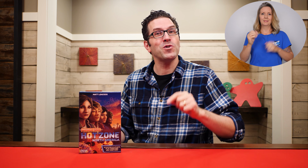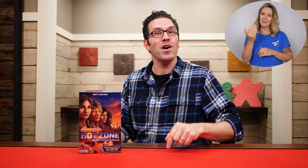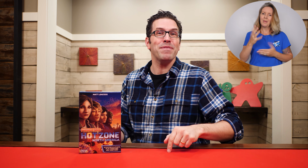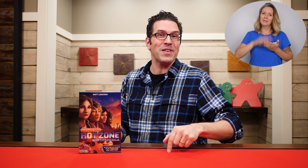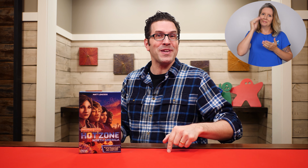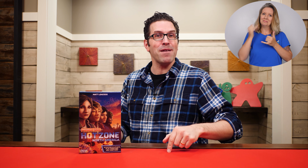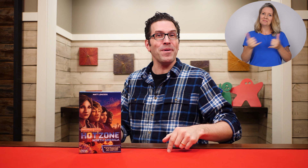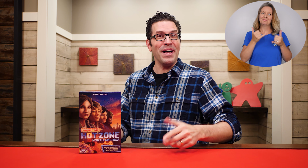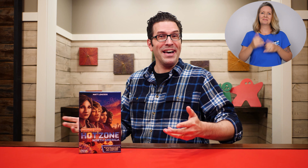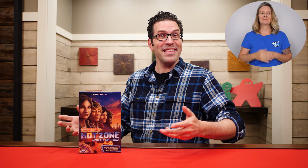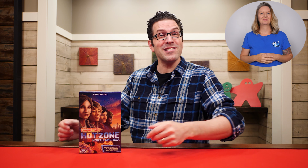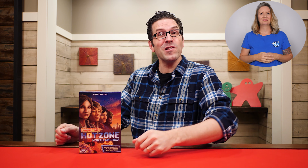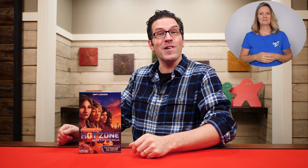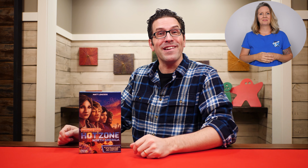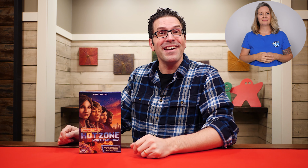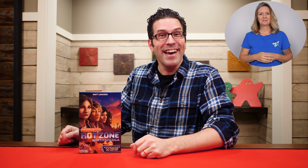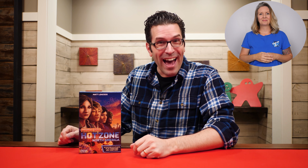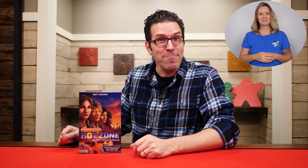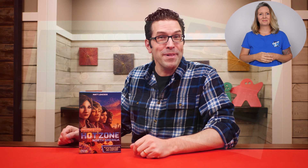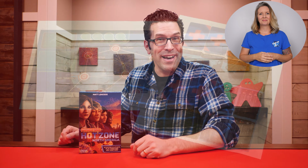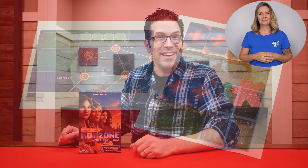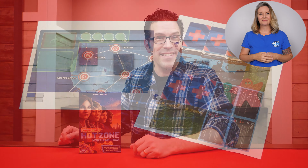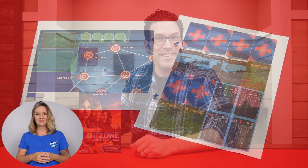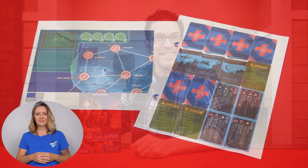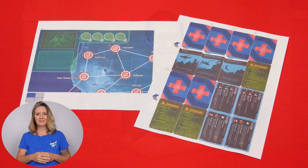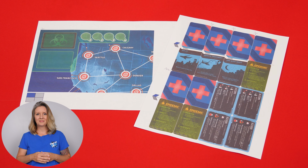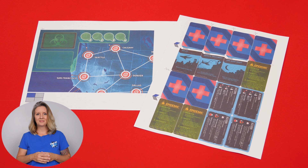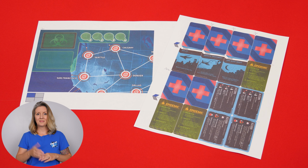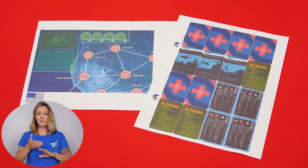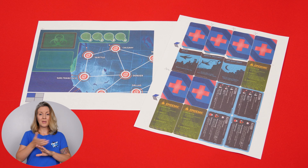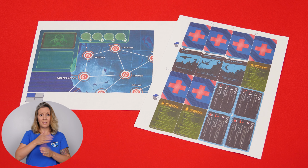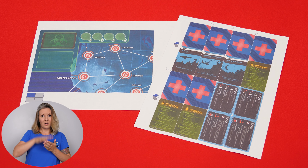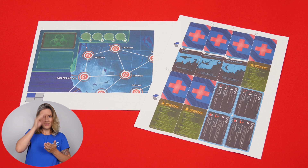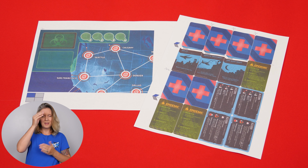join me at the table and let’s learn how to play. Before we get started, I just want